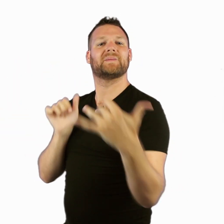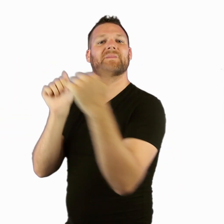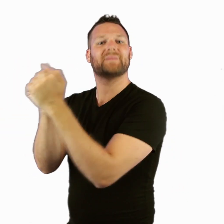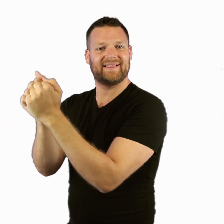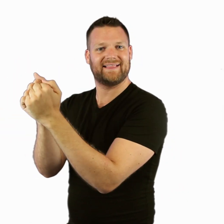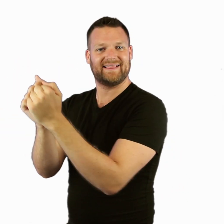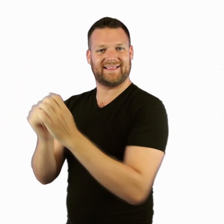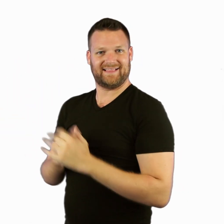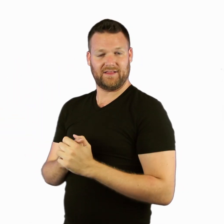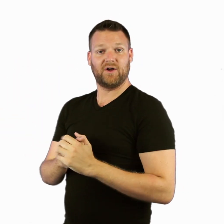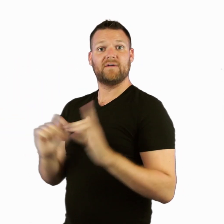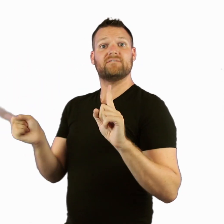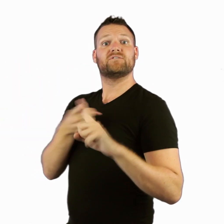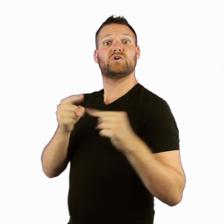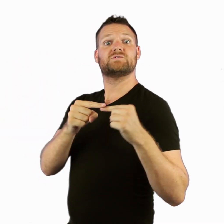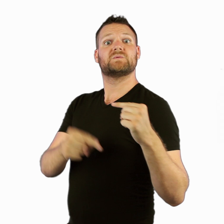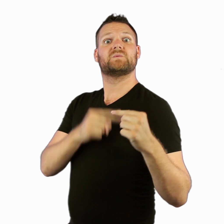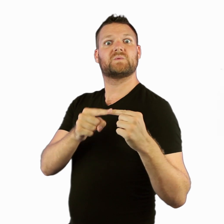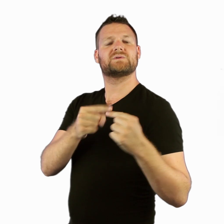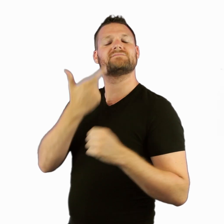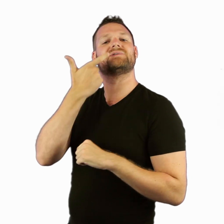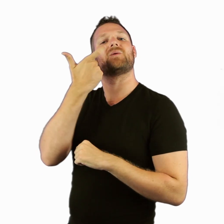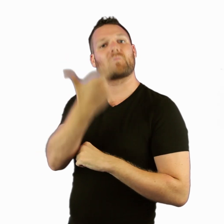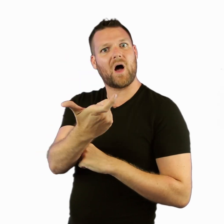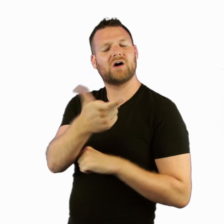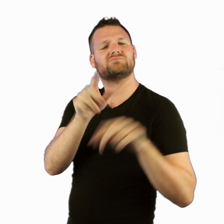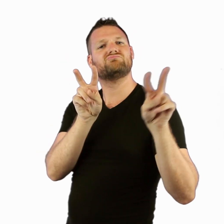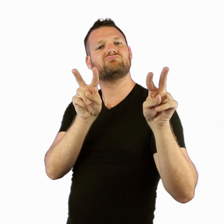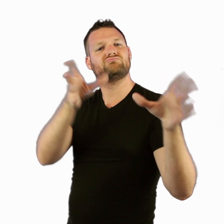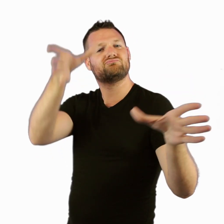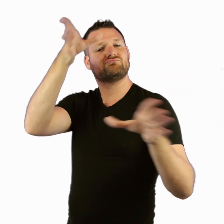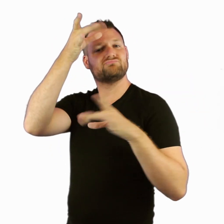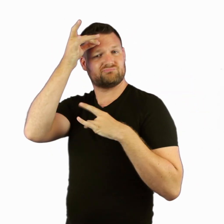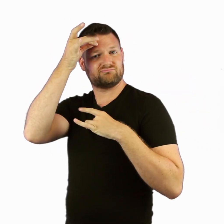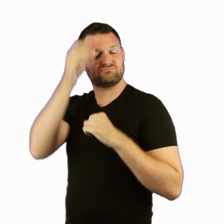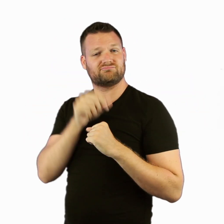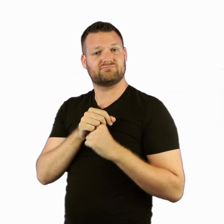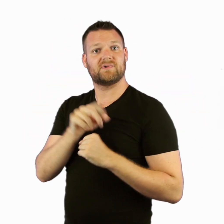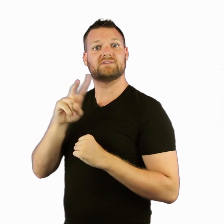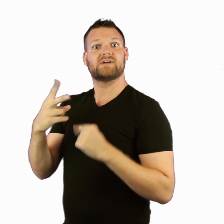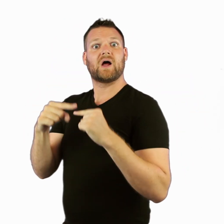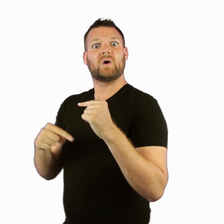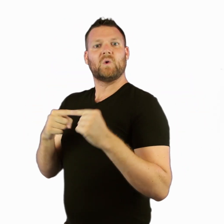So first you watch and learn, then you recall and rehearse,